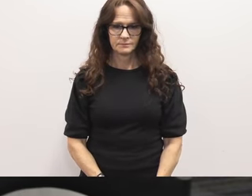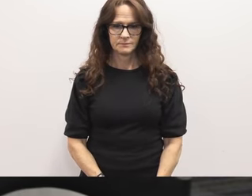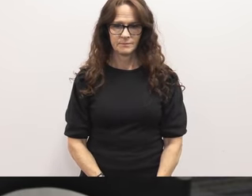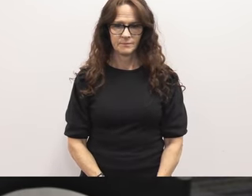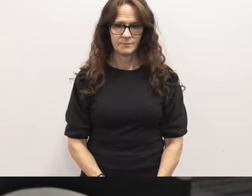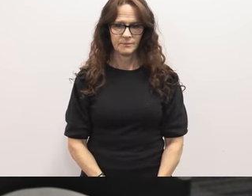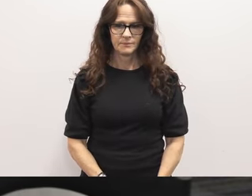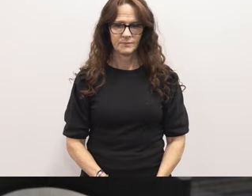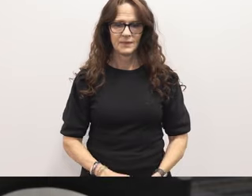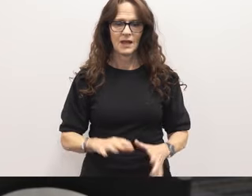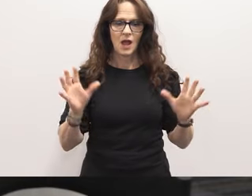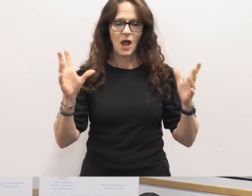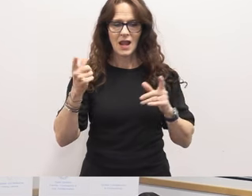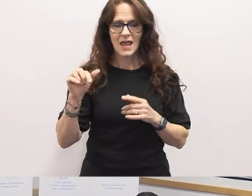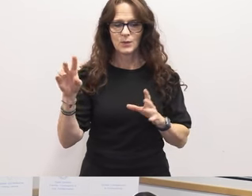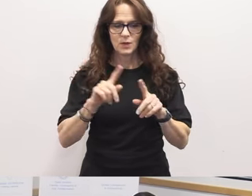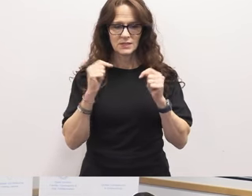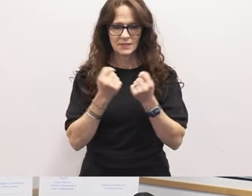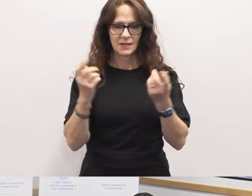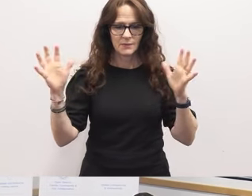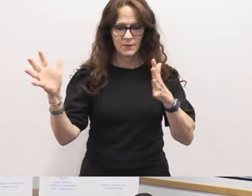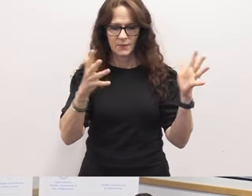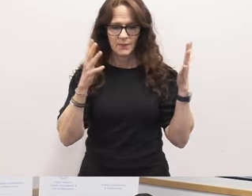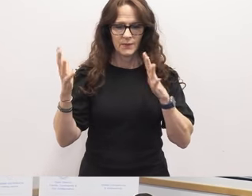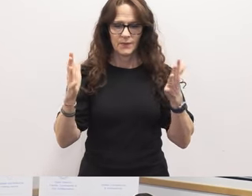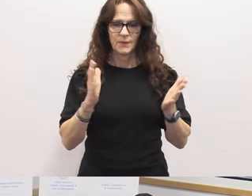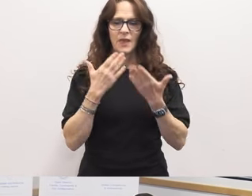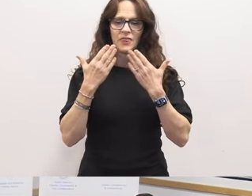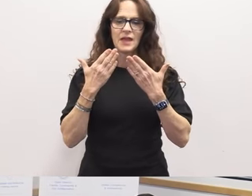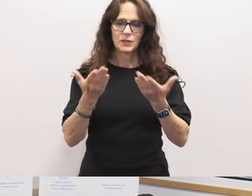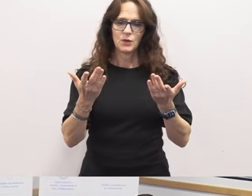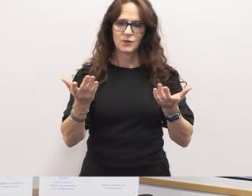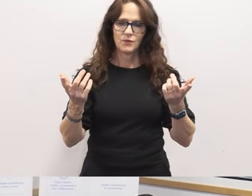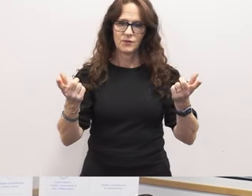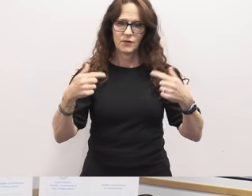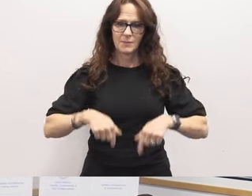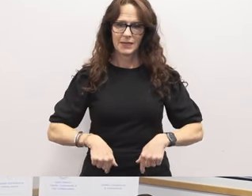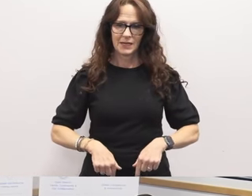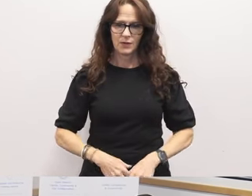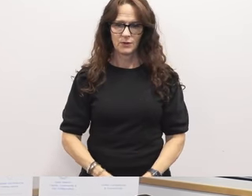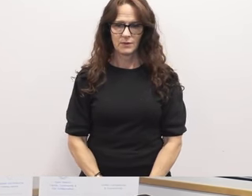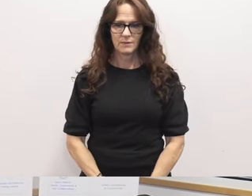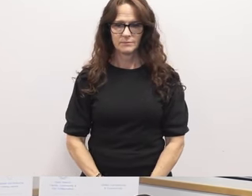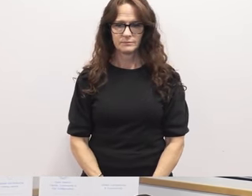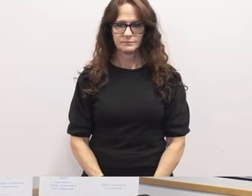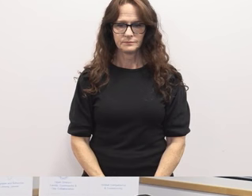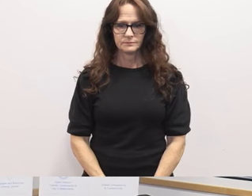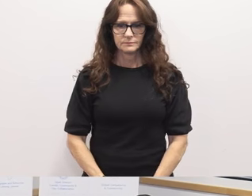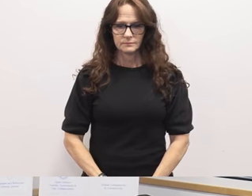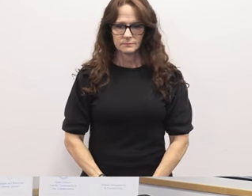[Brian Moskovitz] All right, let's give our Lakewood team a round of applause. Thank you for being here. All right, Ms. Madrigal.